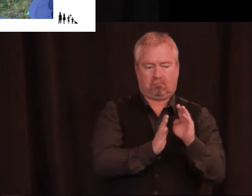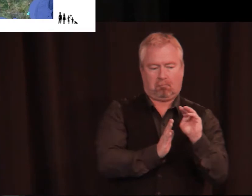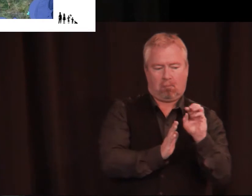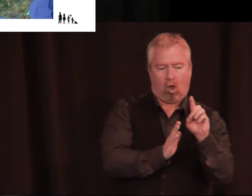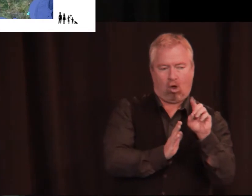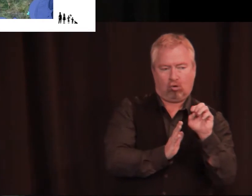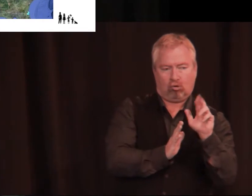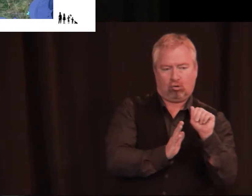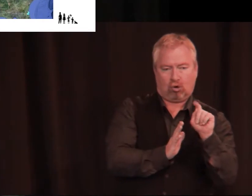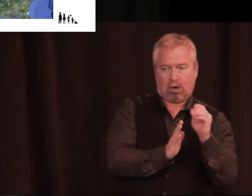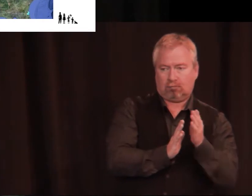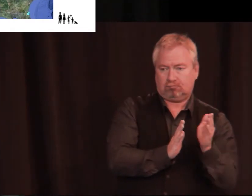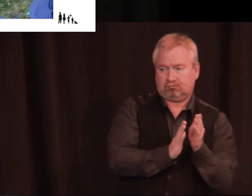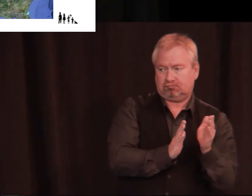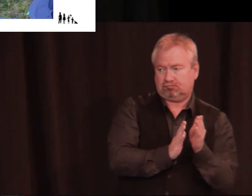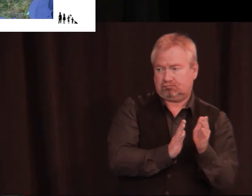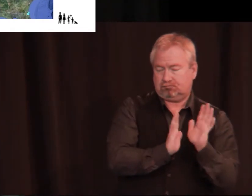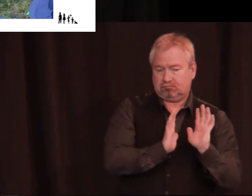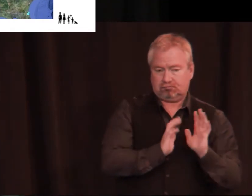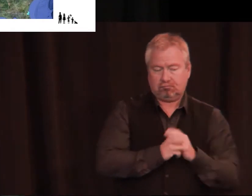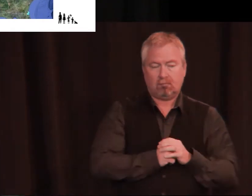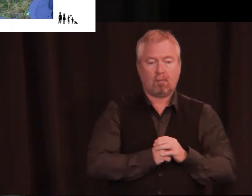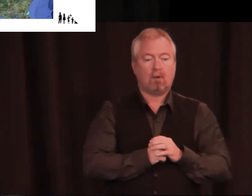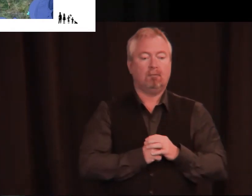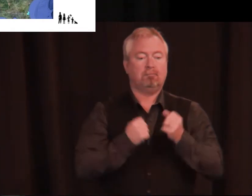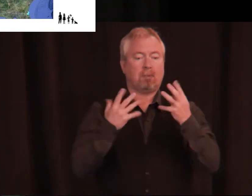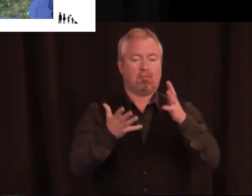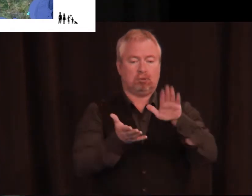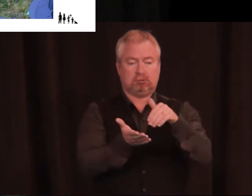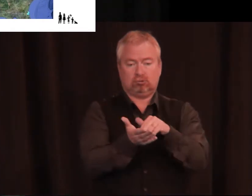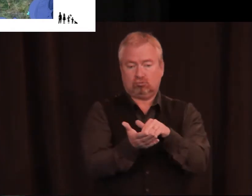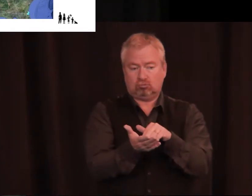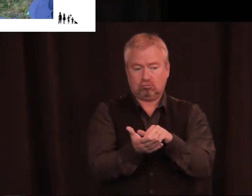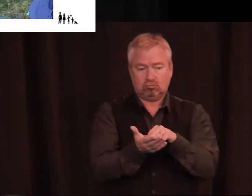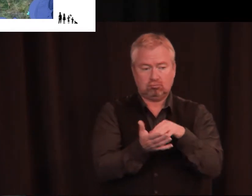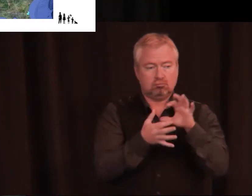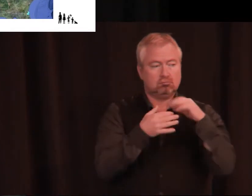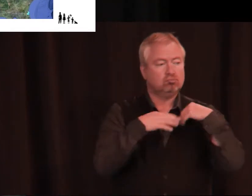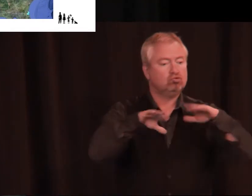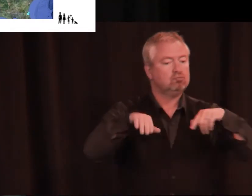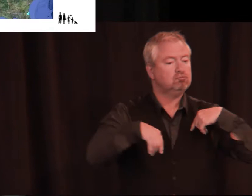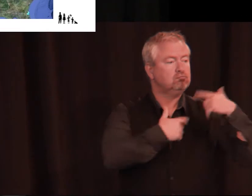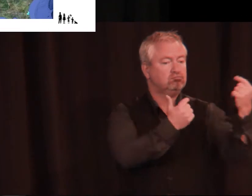It was multicenter, because we had children recruited from three different primary areas.